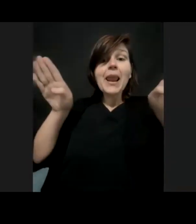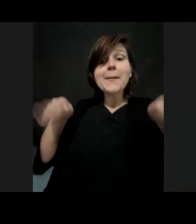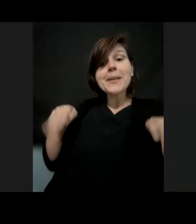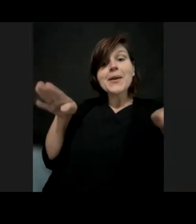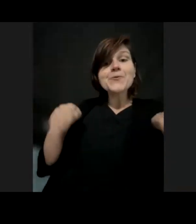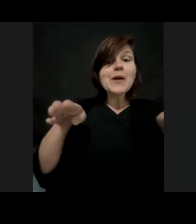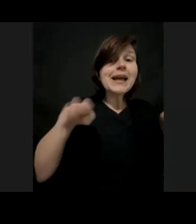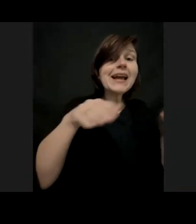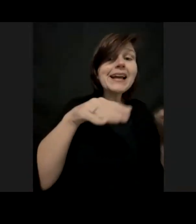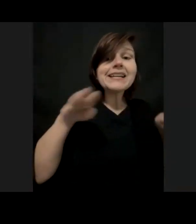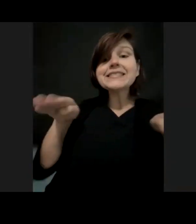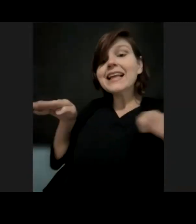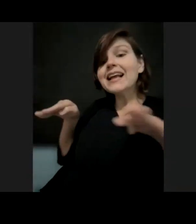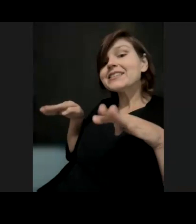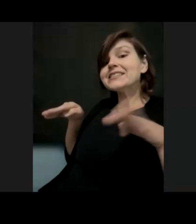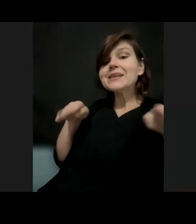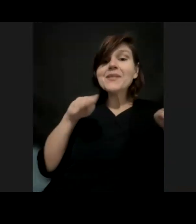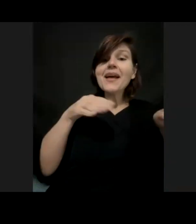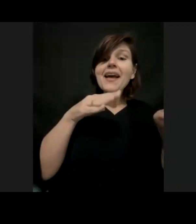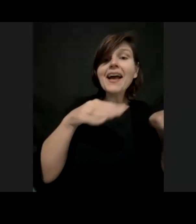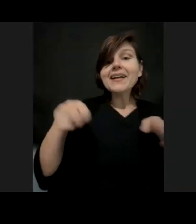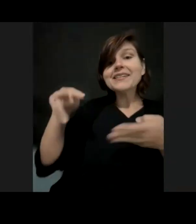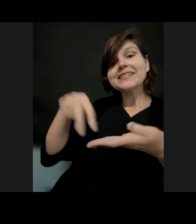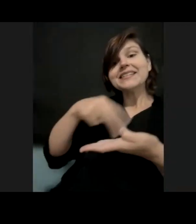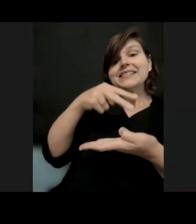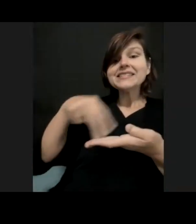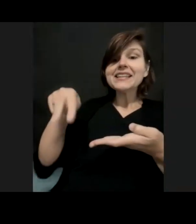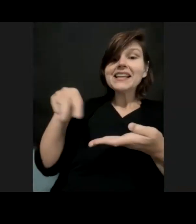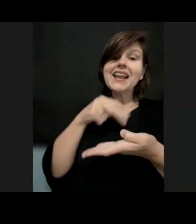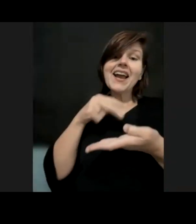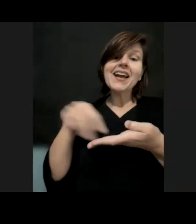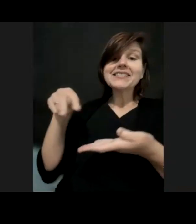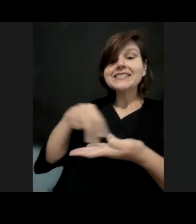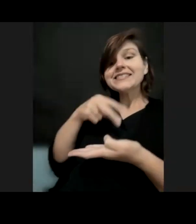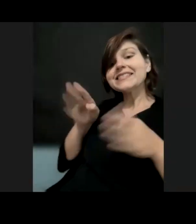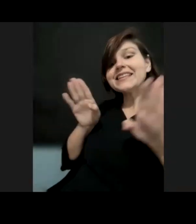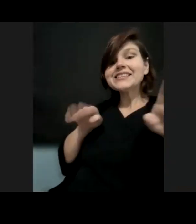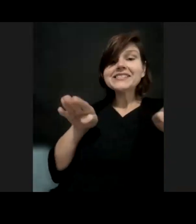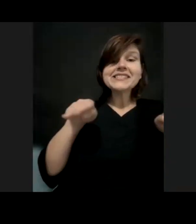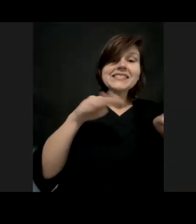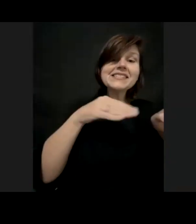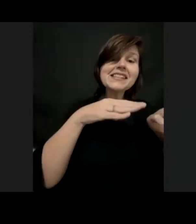“I'm Danna the Dancing Duck!